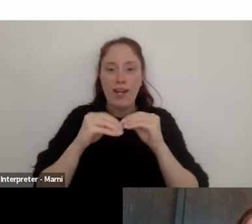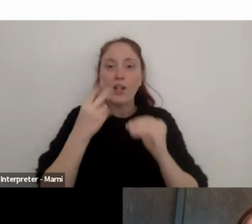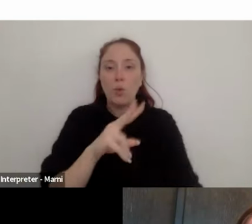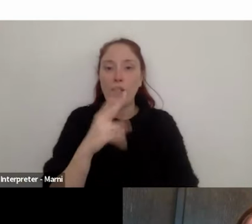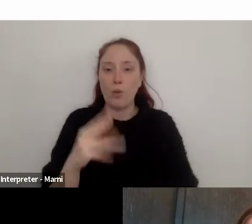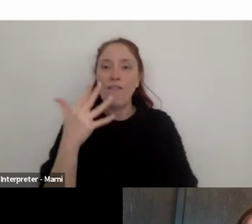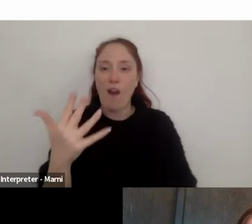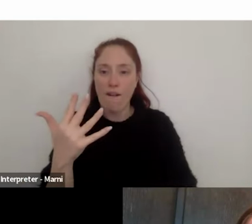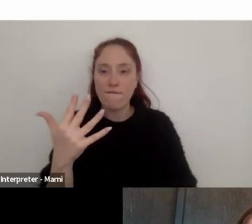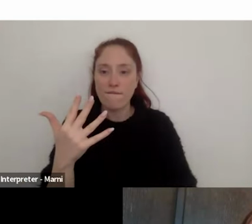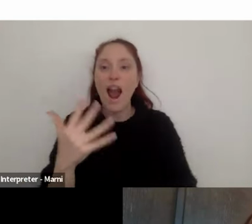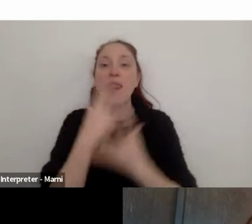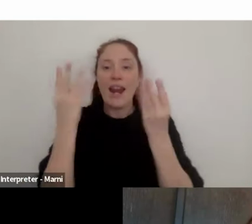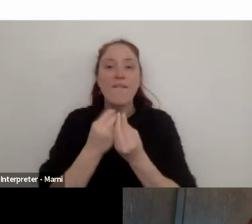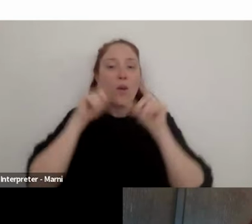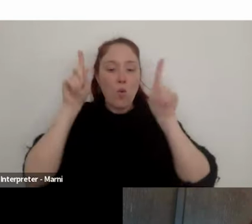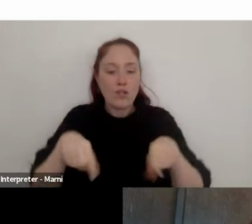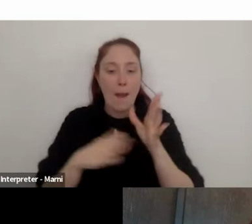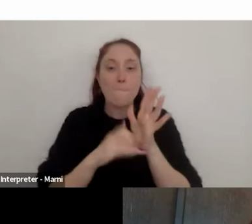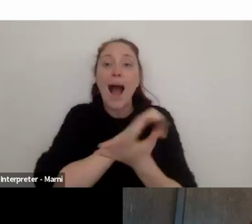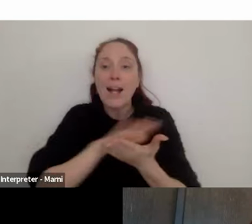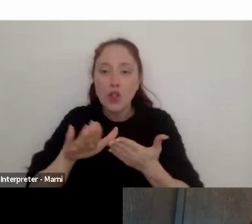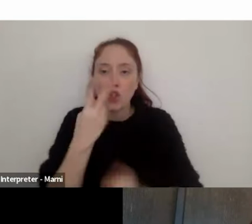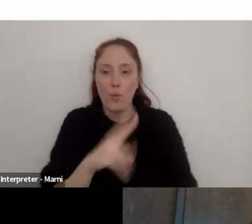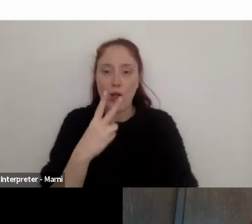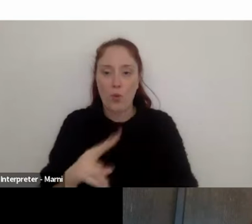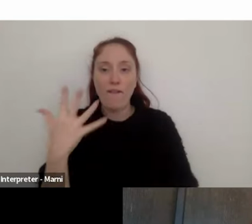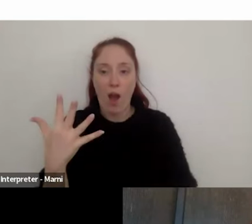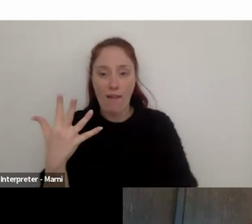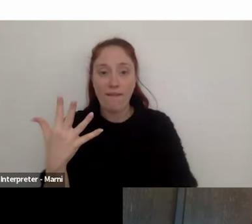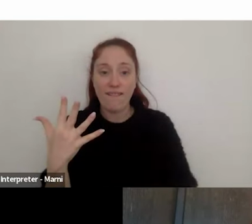with activities commencing from March 2025. If you are looking for something to give you